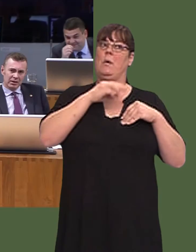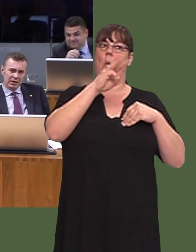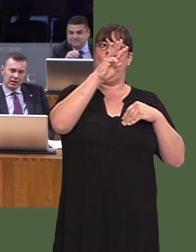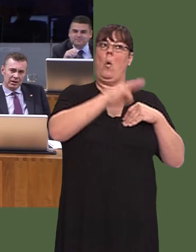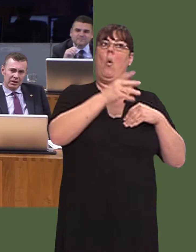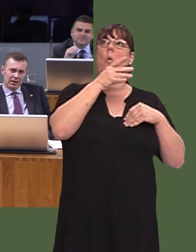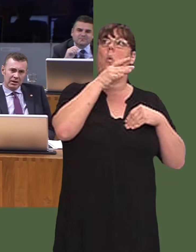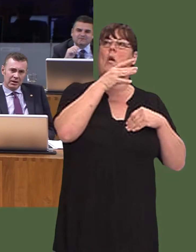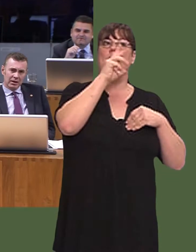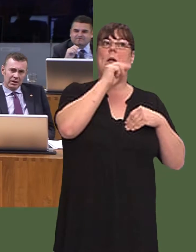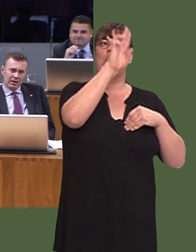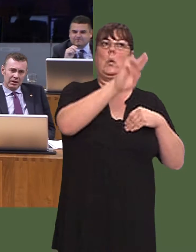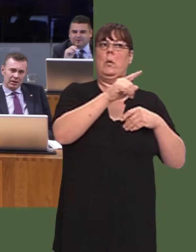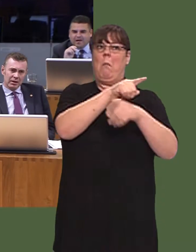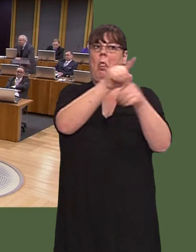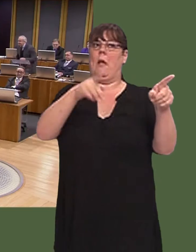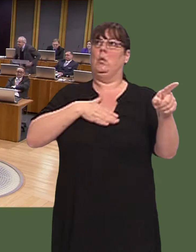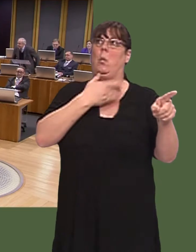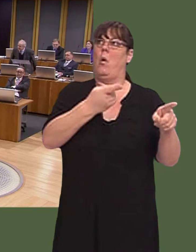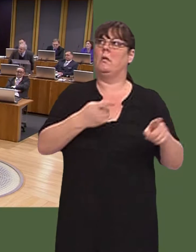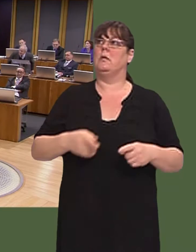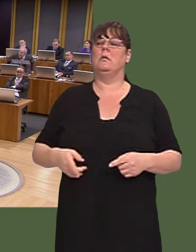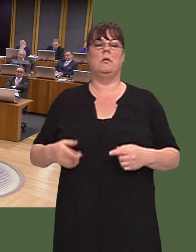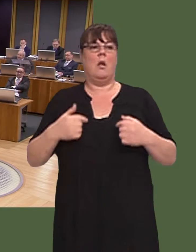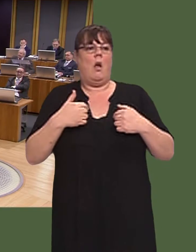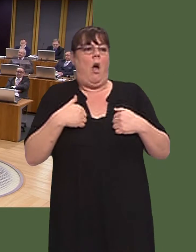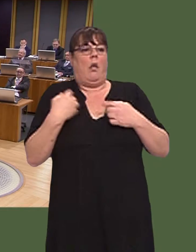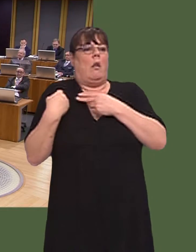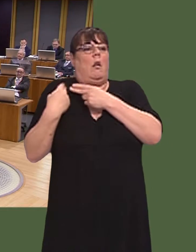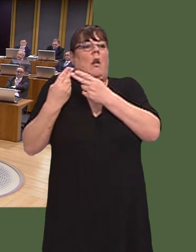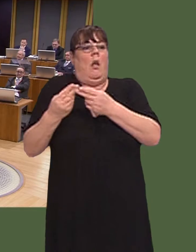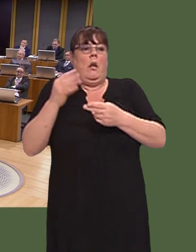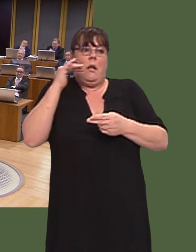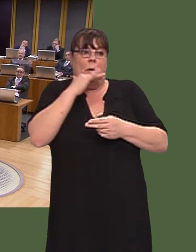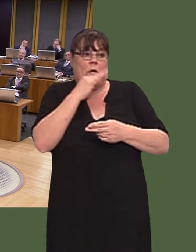of the majority of parents in that village? Carwyn Jones: Well, these are matters for Carmarthenshire council.